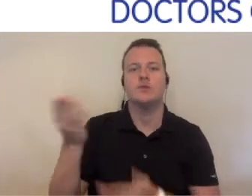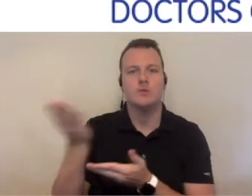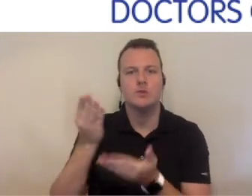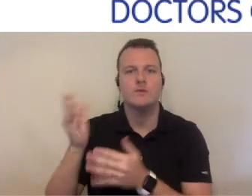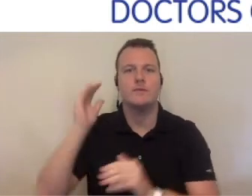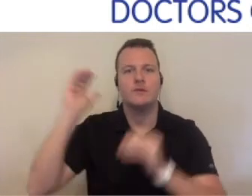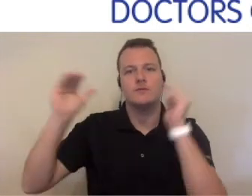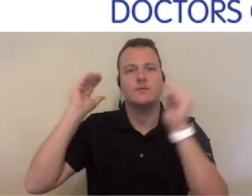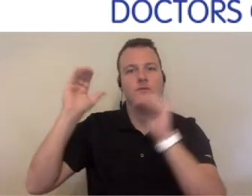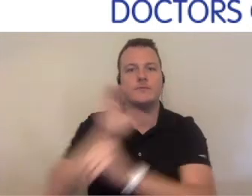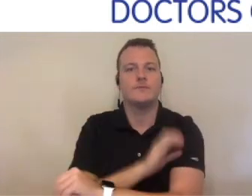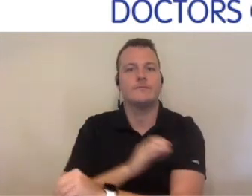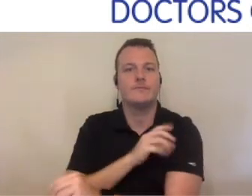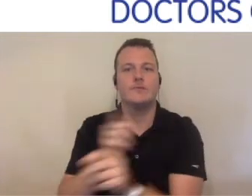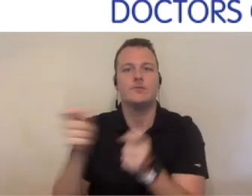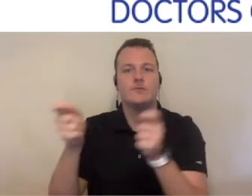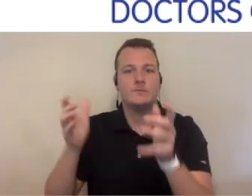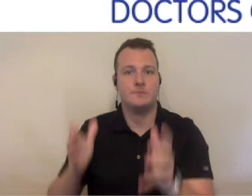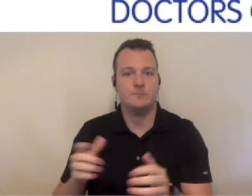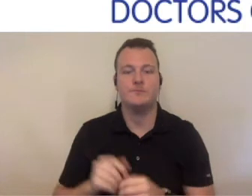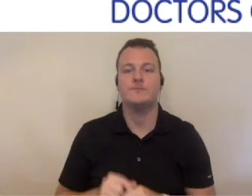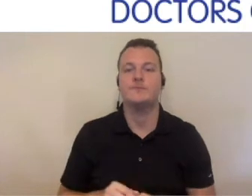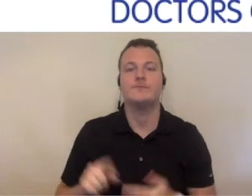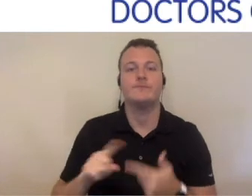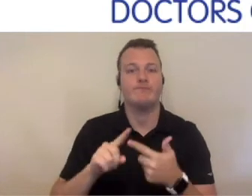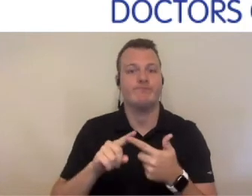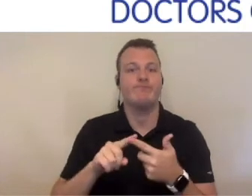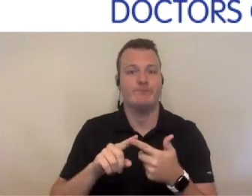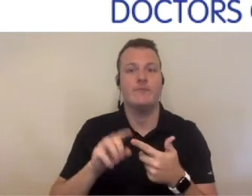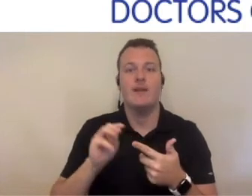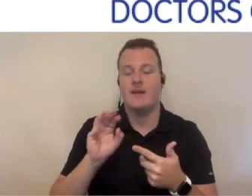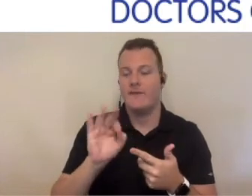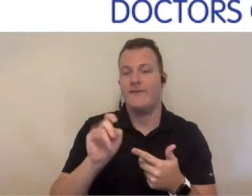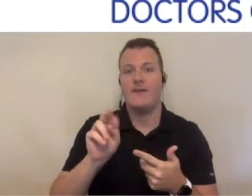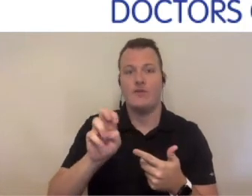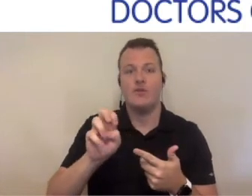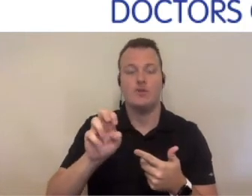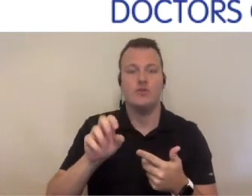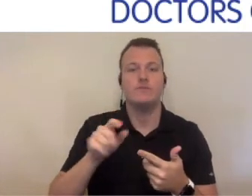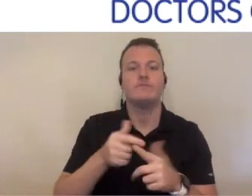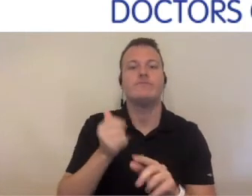adult clinic director. Dr. Megan Faivre currently serves on ADA's board of